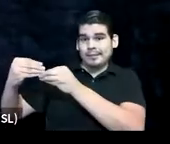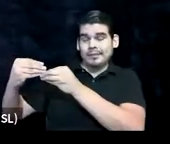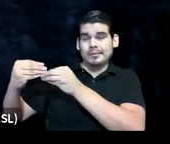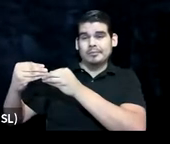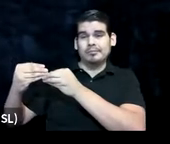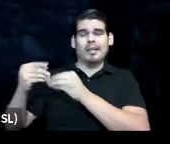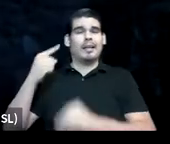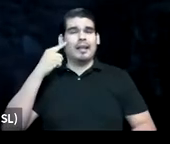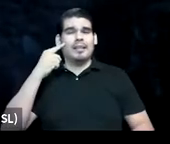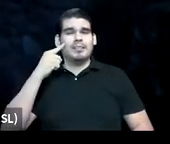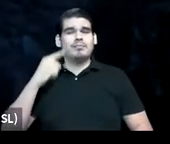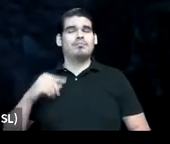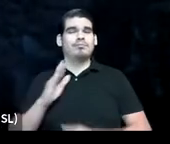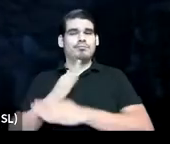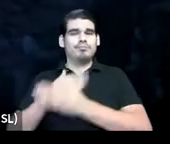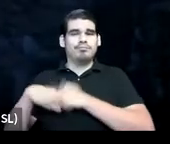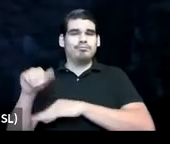Alright, we have Jorge Silva.